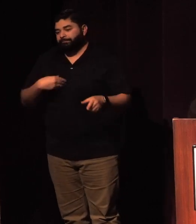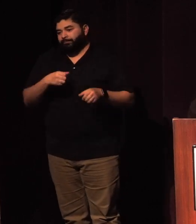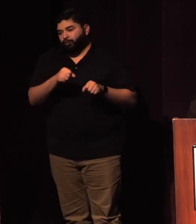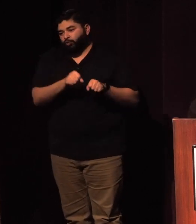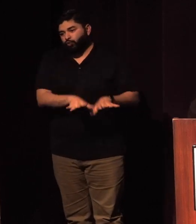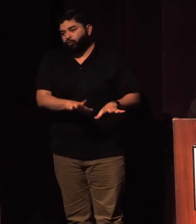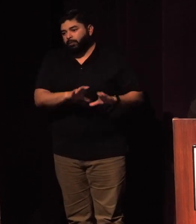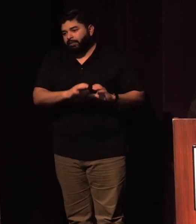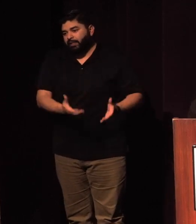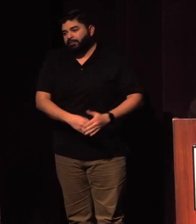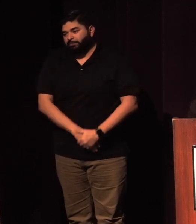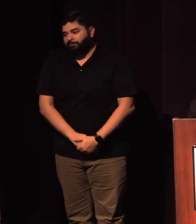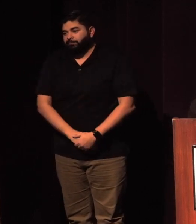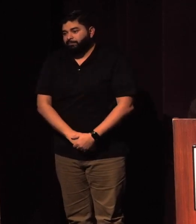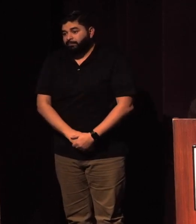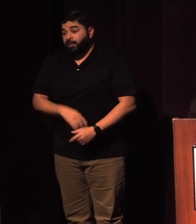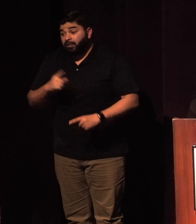truly lost, confused, or frustrated, they drop the class.